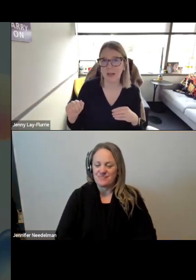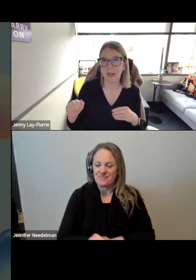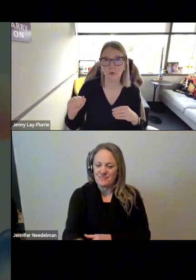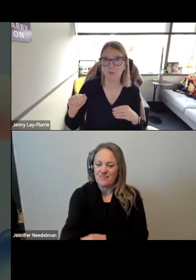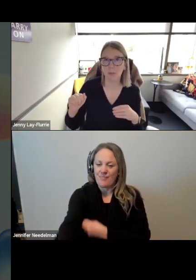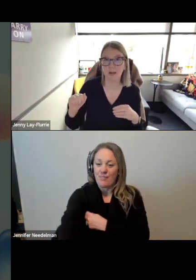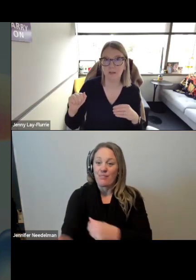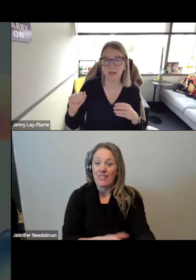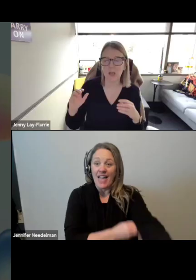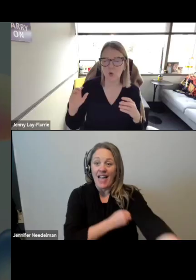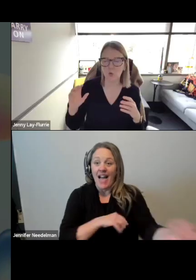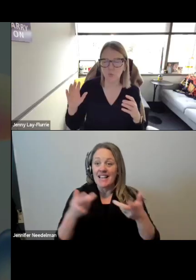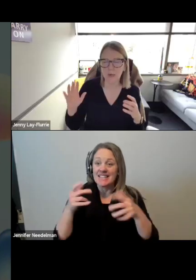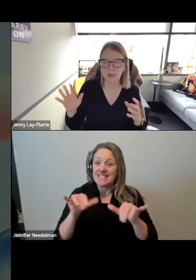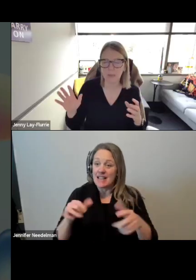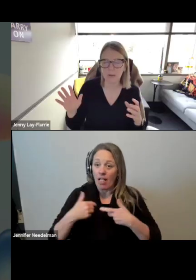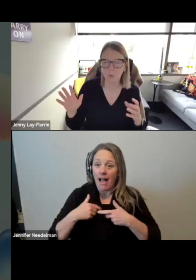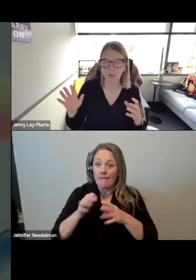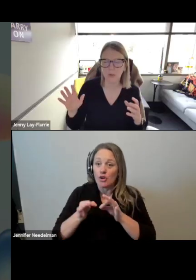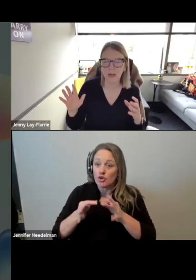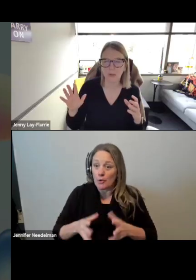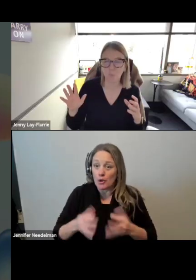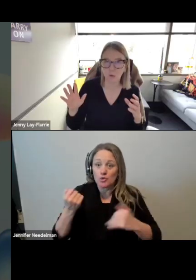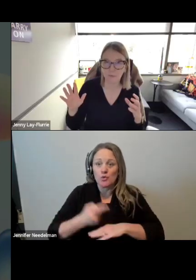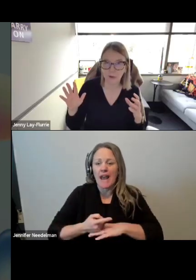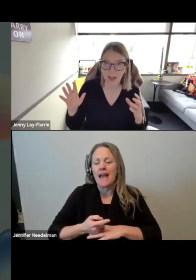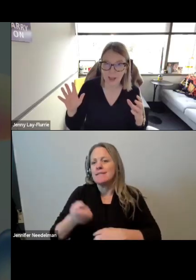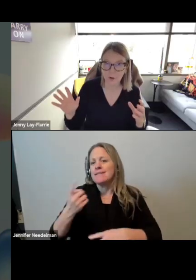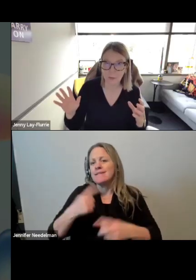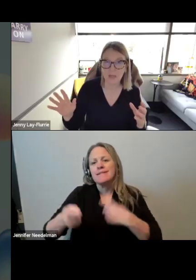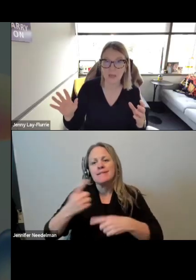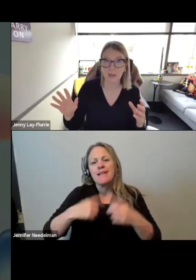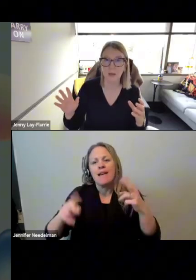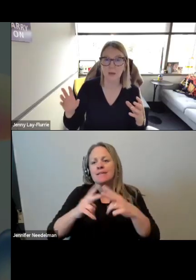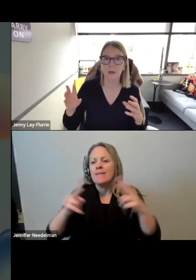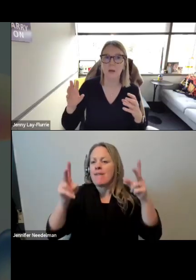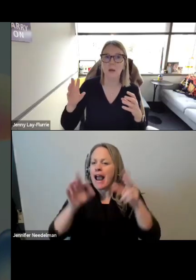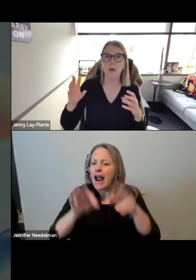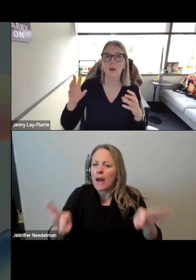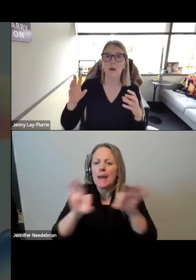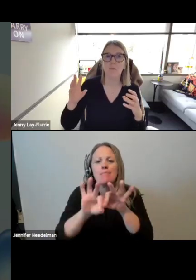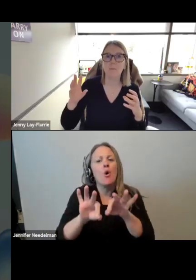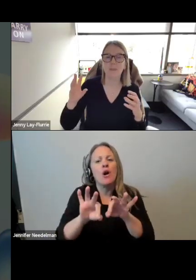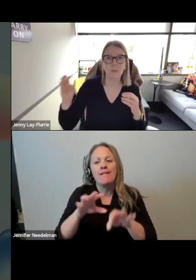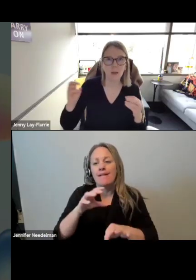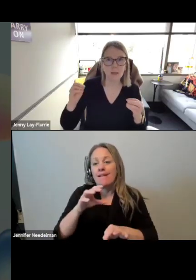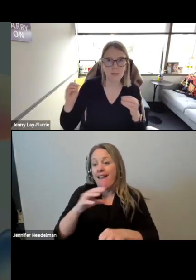and sign language remains incredibly important and will forever be, but the supply